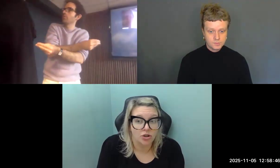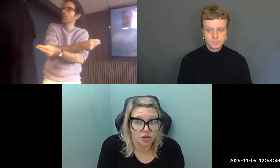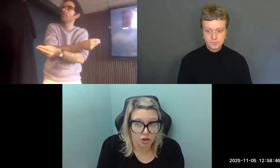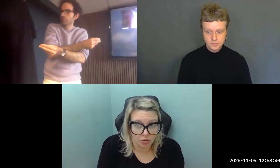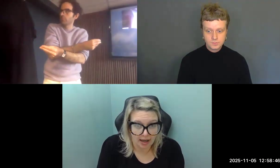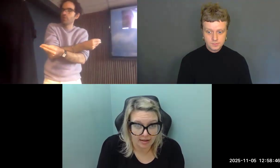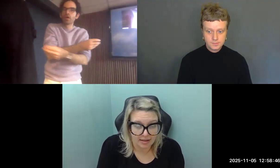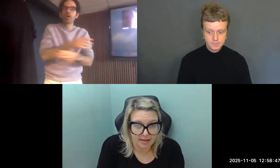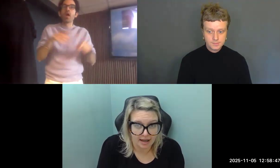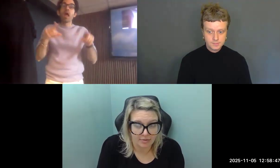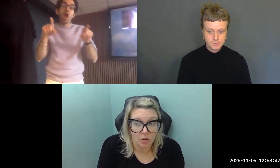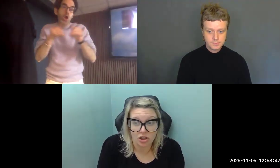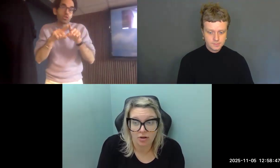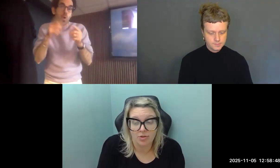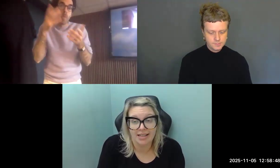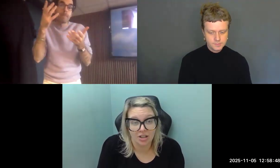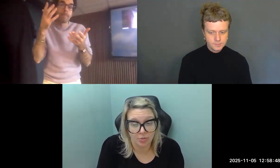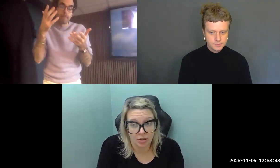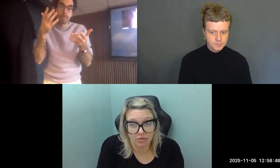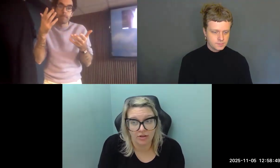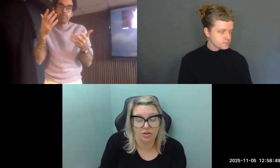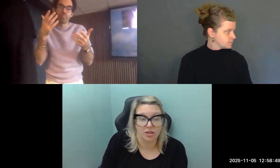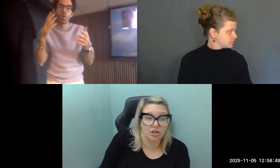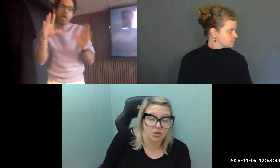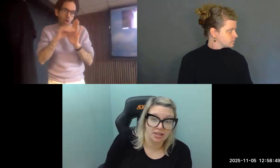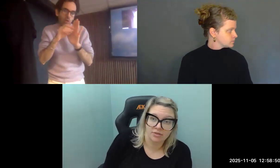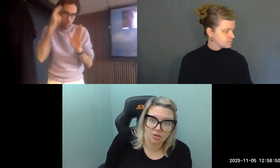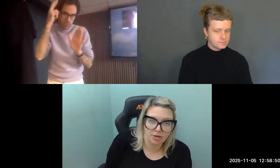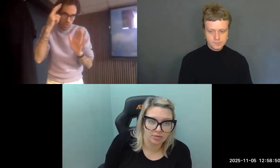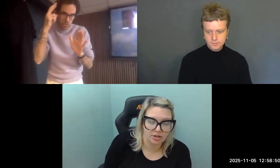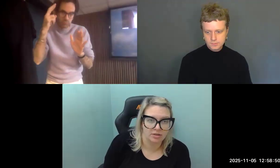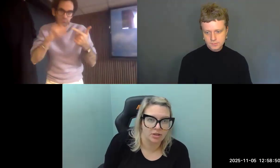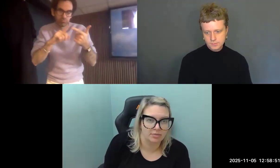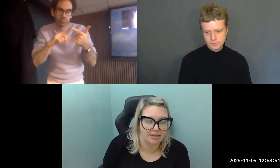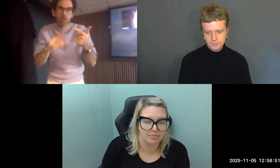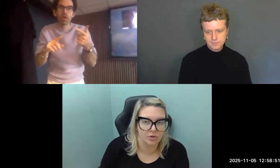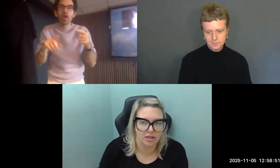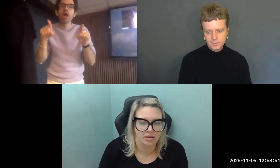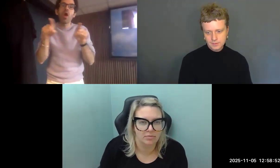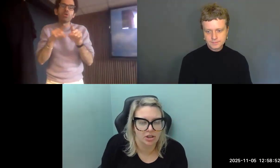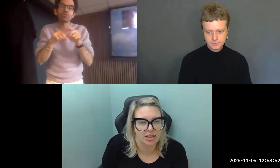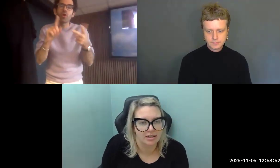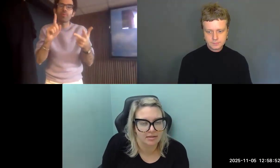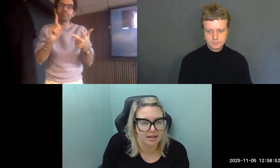two hands there, one to represent each book, rather than using two signs for each book, which wouldn't make more so… much sense in.